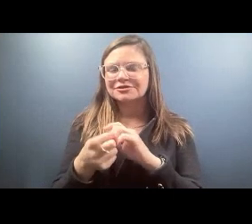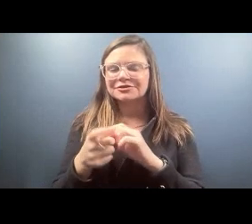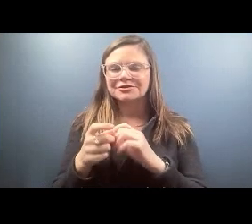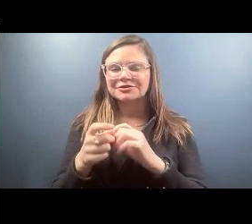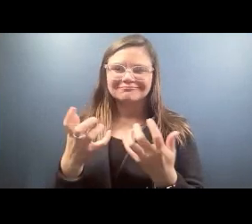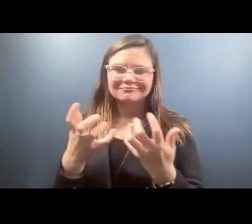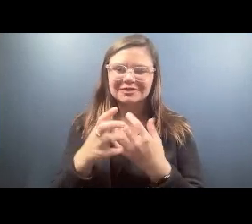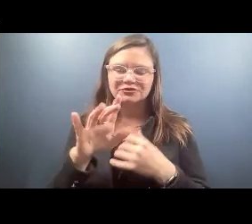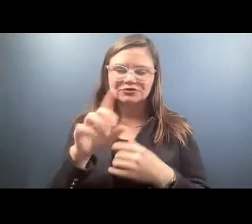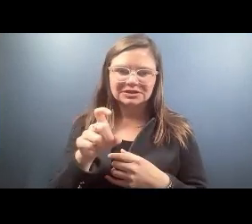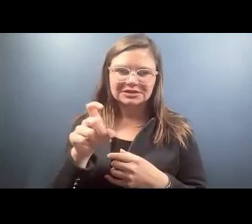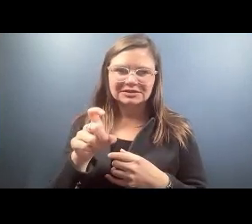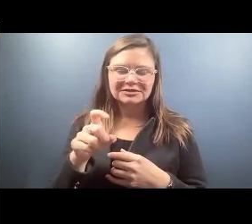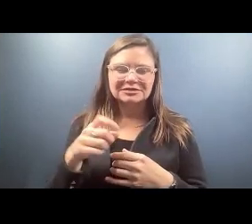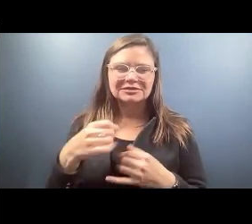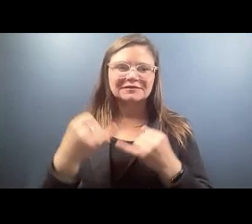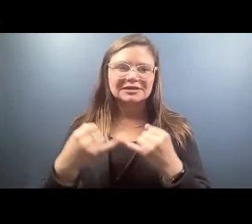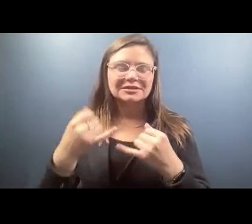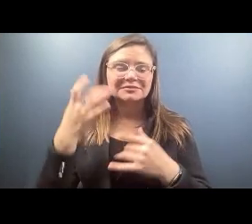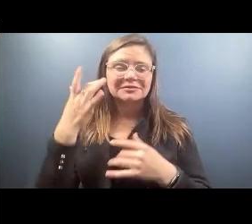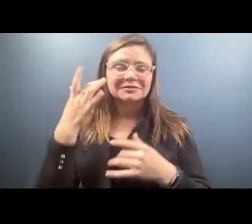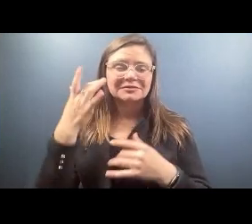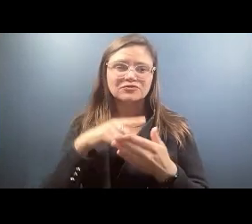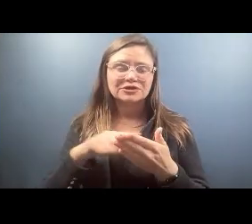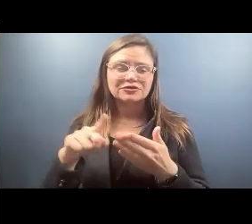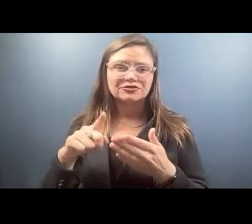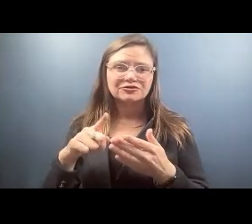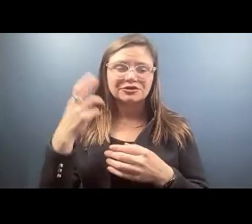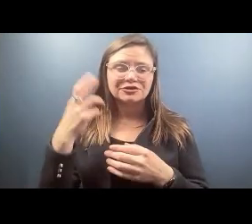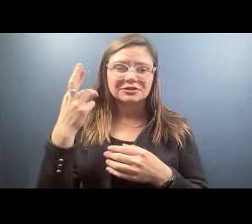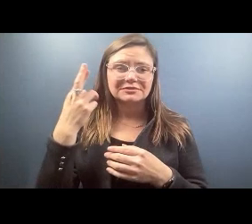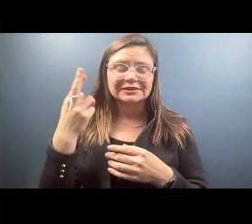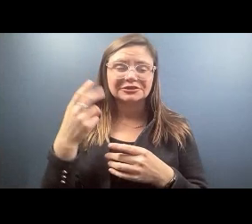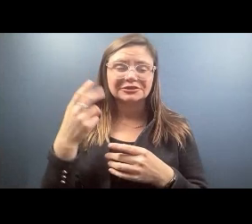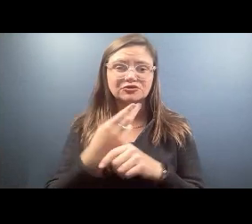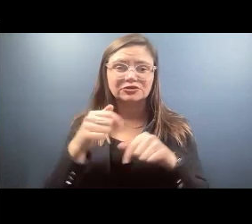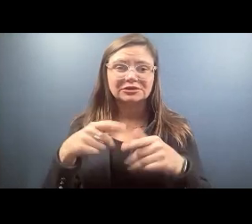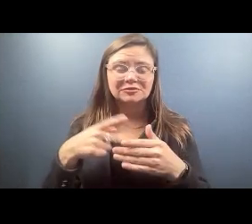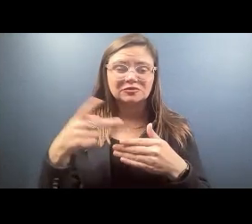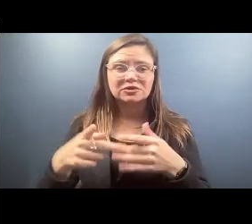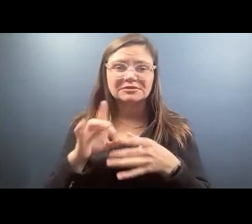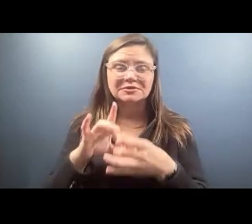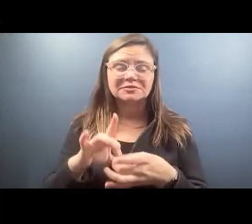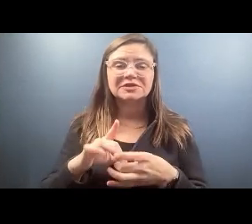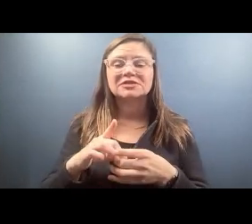And then finally, because of the research methods used in these programs, they're often based on employer surveys